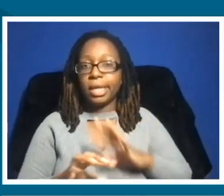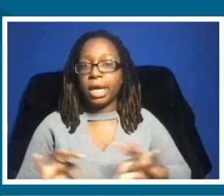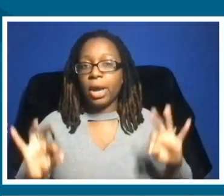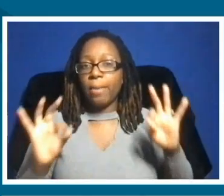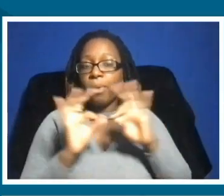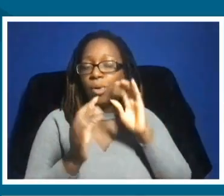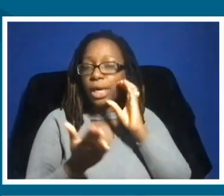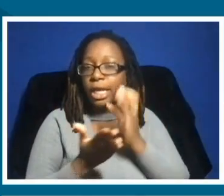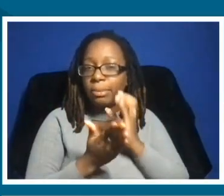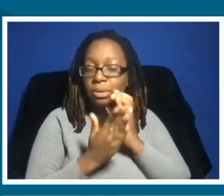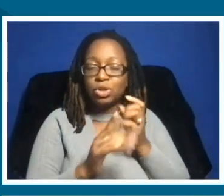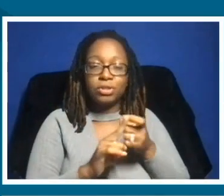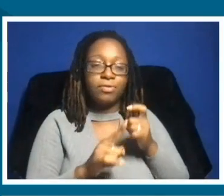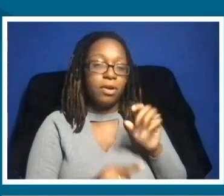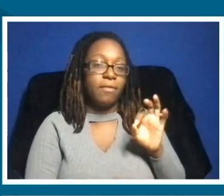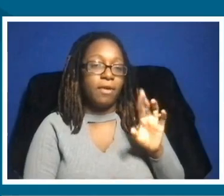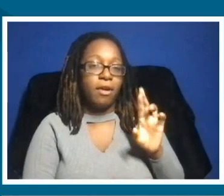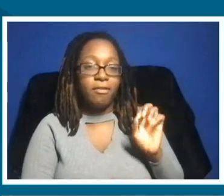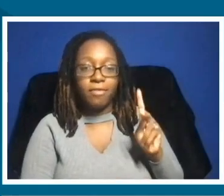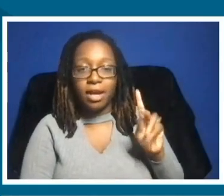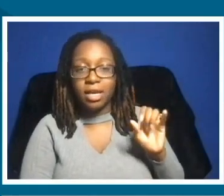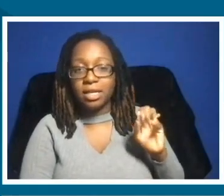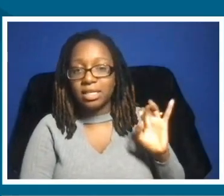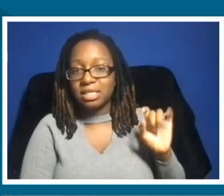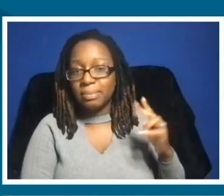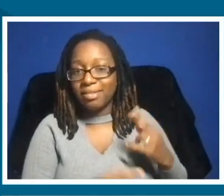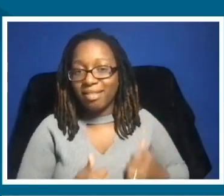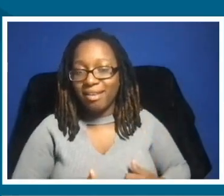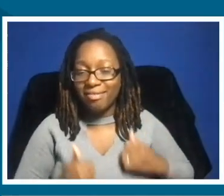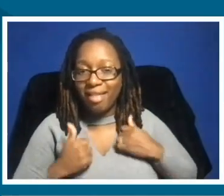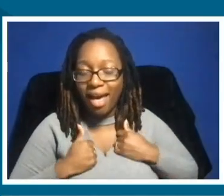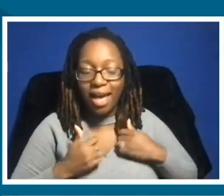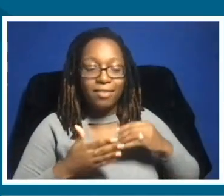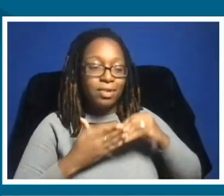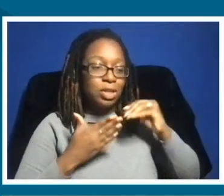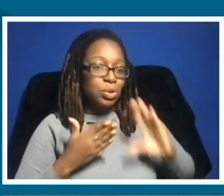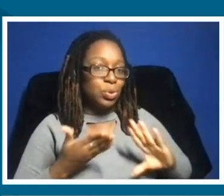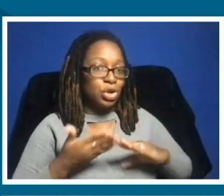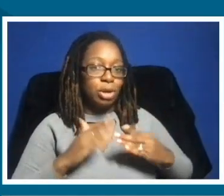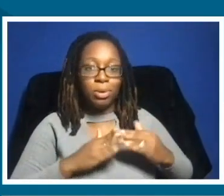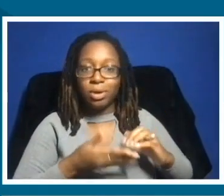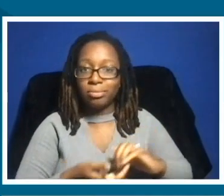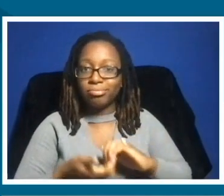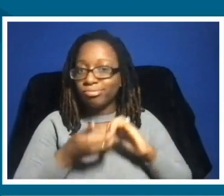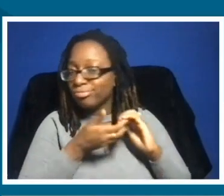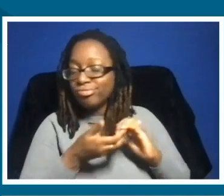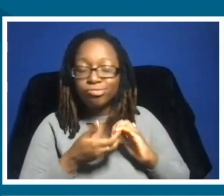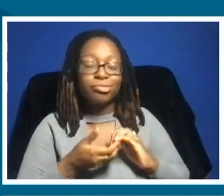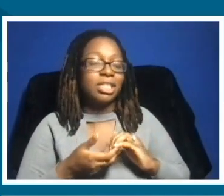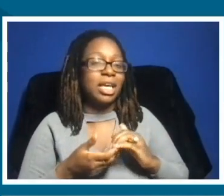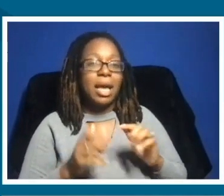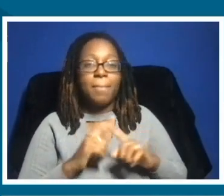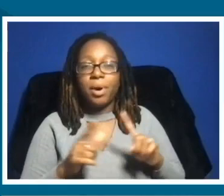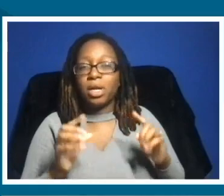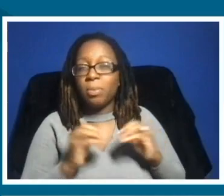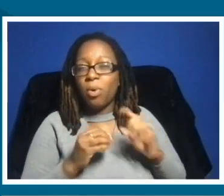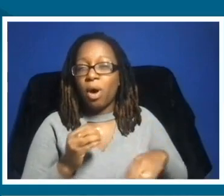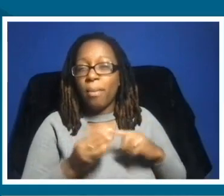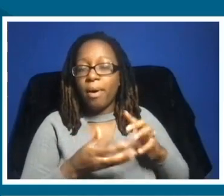like the student nonviolent coordinating committee logo and other elements and so it's basically like learn about frank